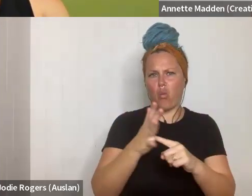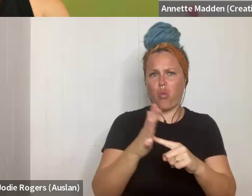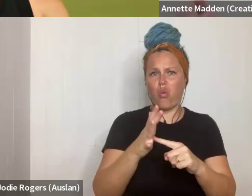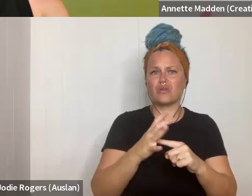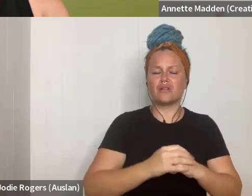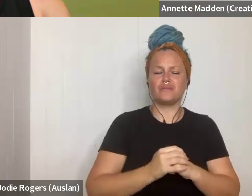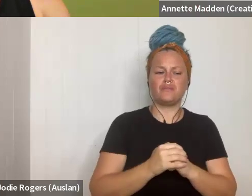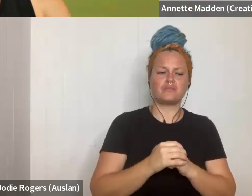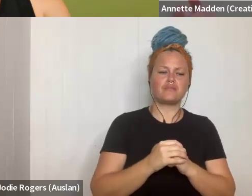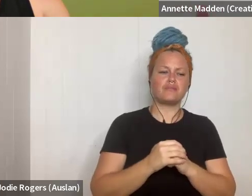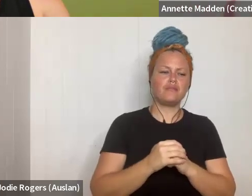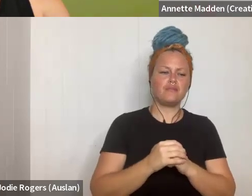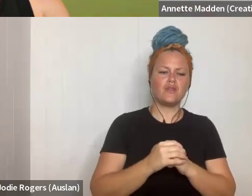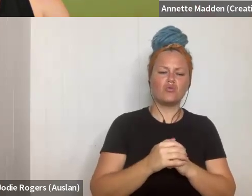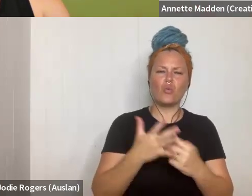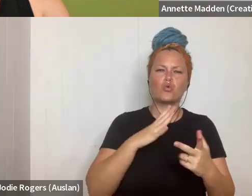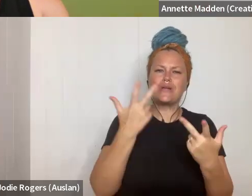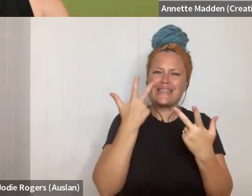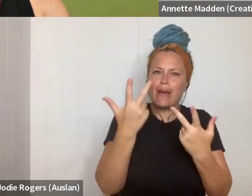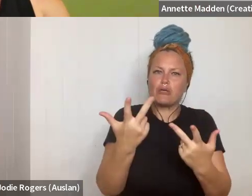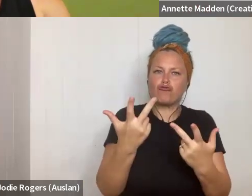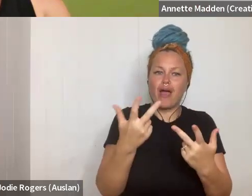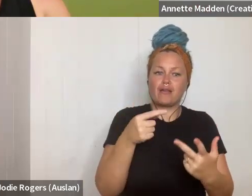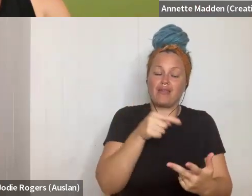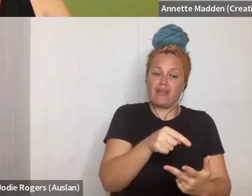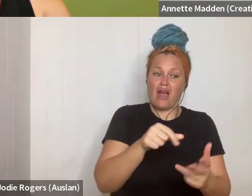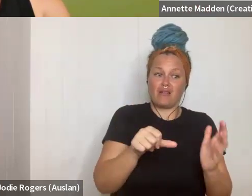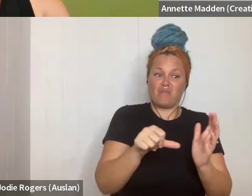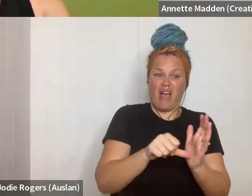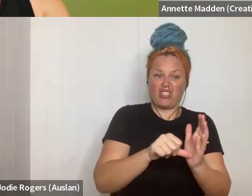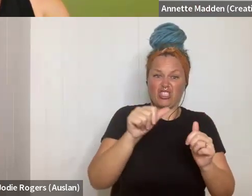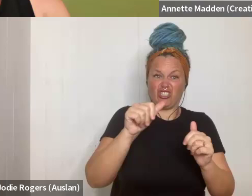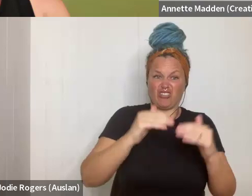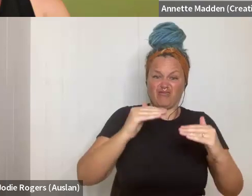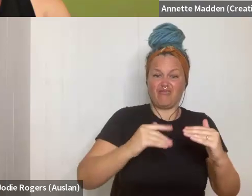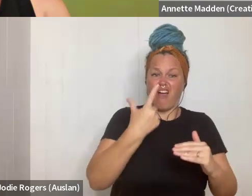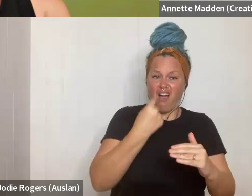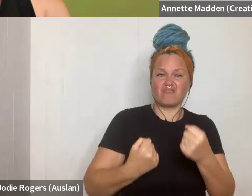get excited about the artistic offering of the community offering, or how you are working,